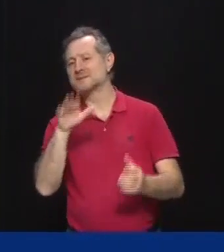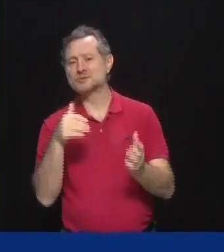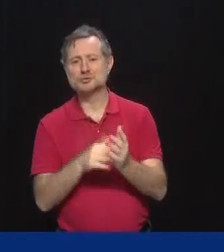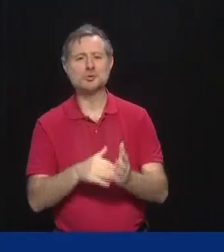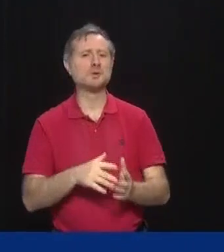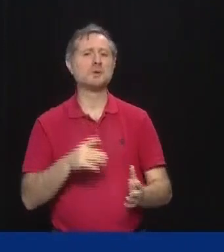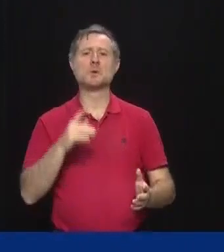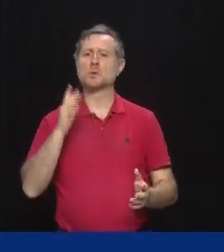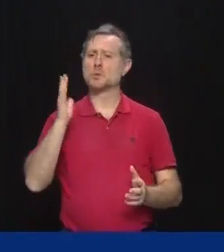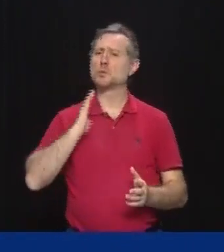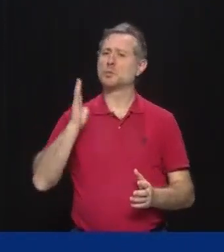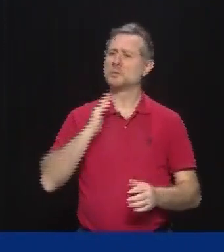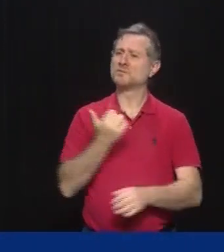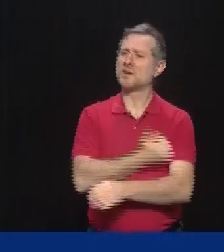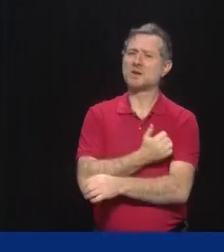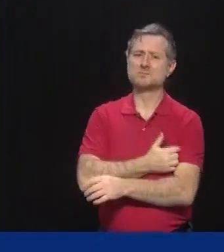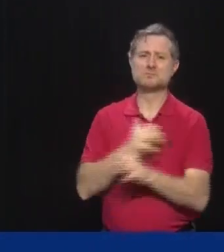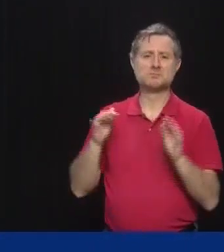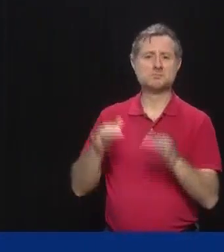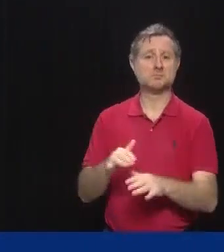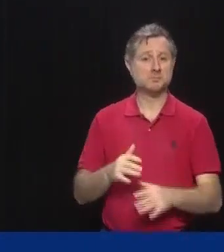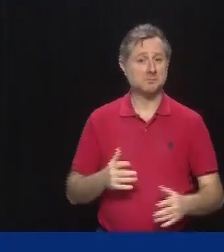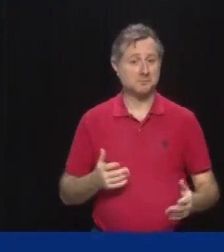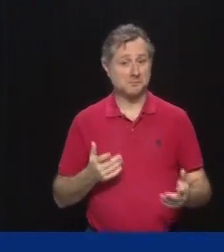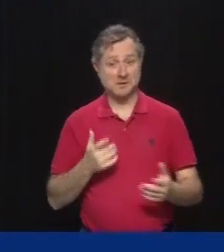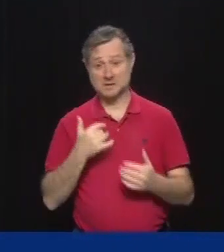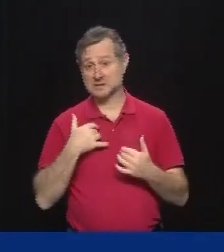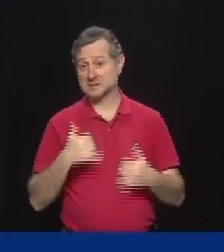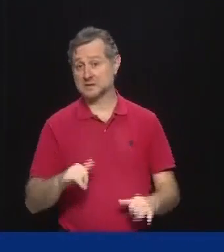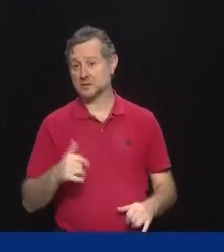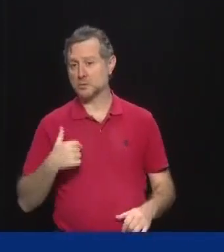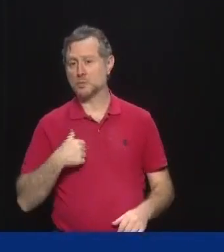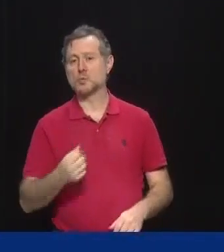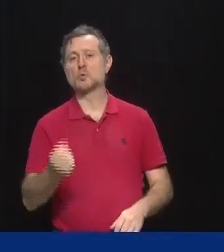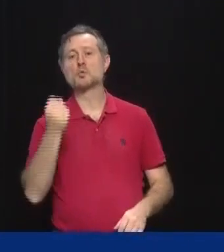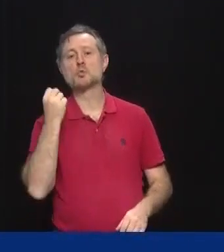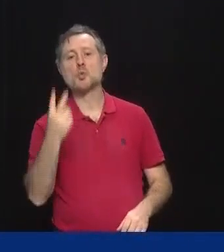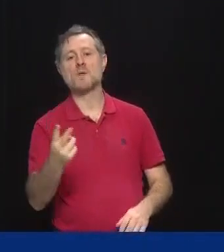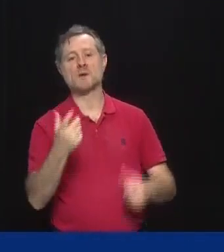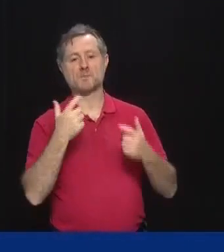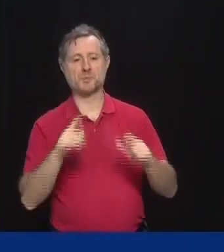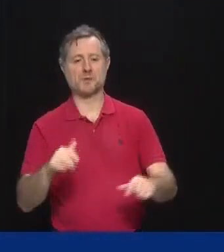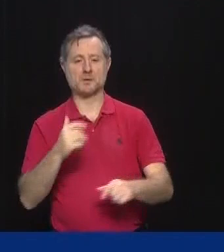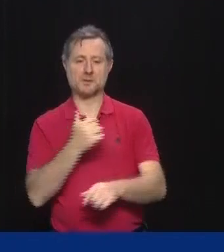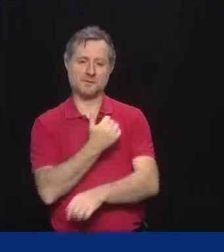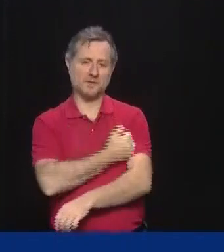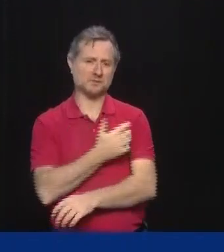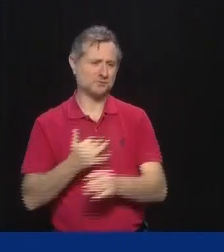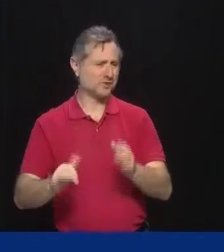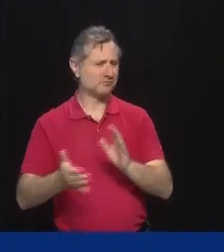ISN'T IT MORE EFFICIENT TO HAVE WEEKEND EVENTS LIKE AT THE JAVITS CENTER?